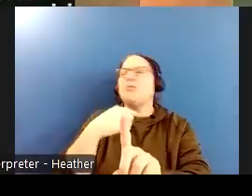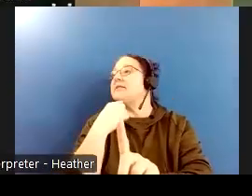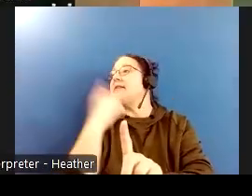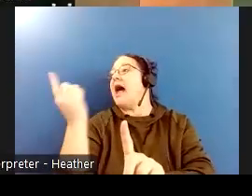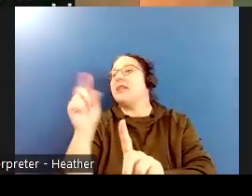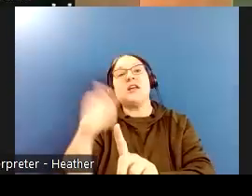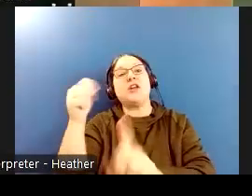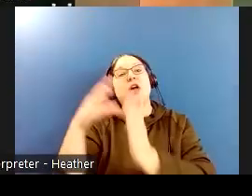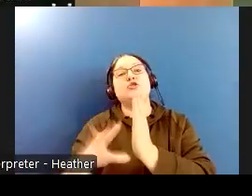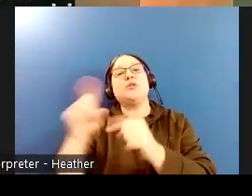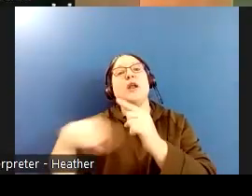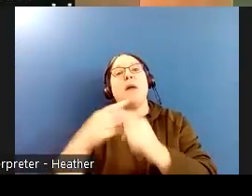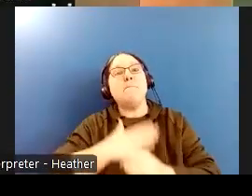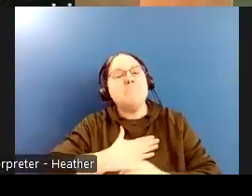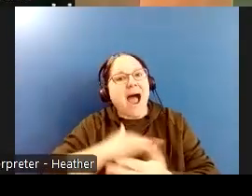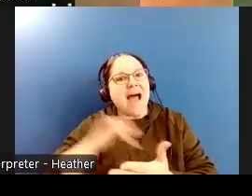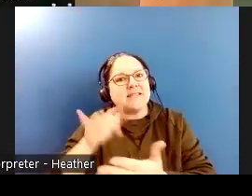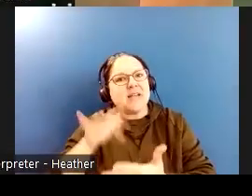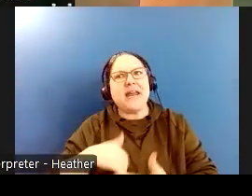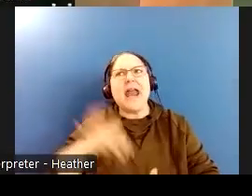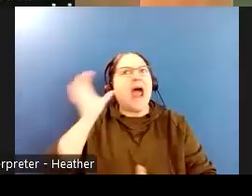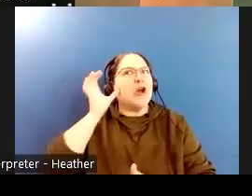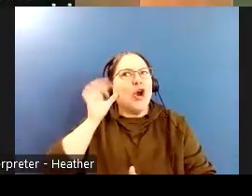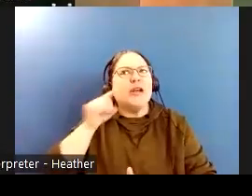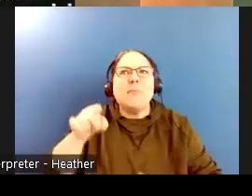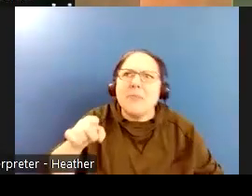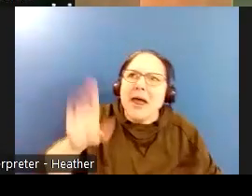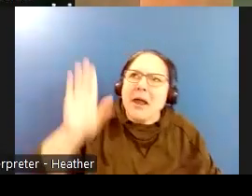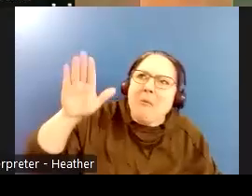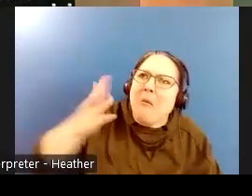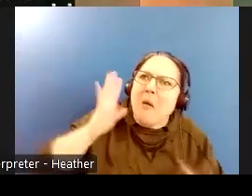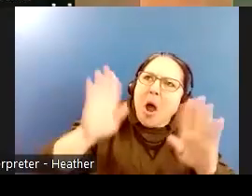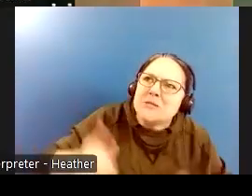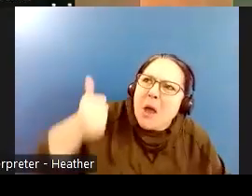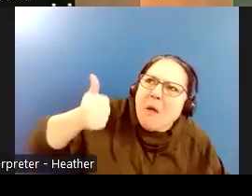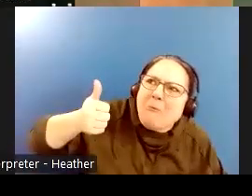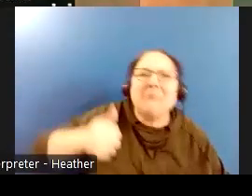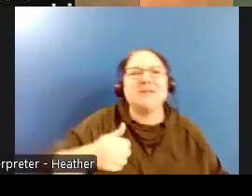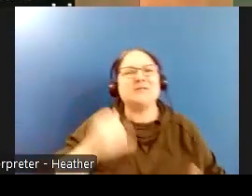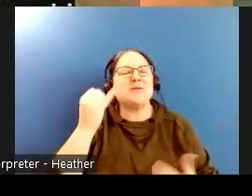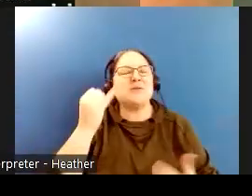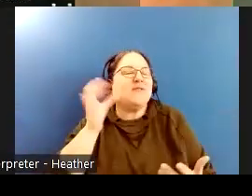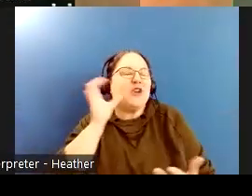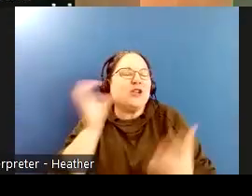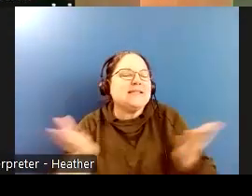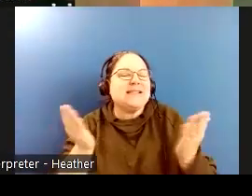my study and I said you know what that is awesome so um if you're listening thank you Arpon uh and